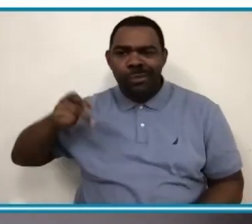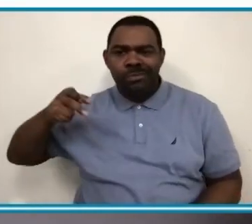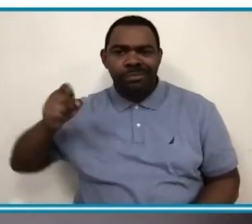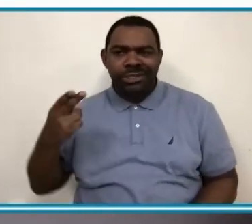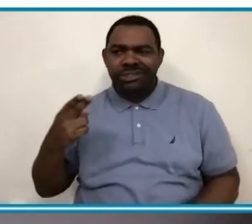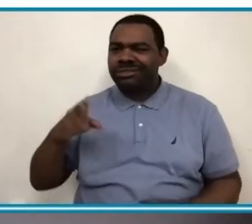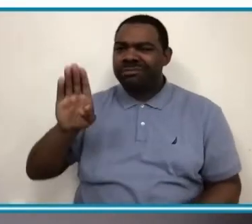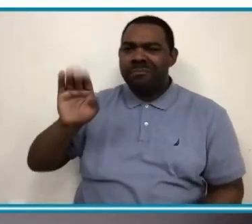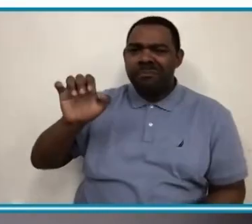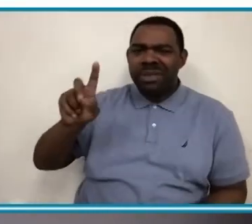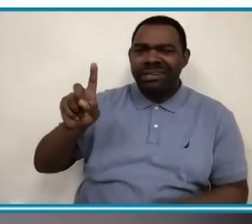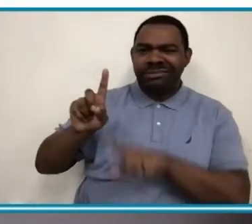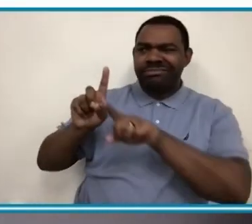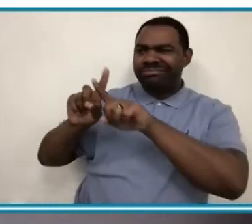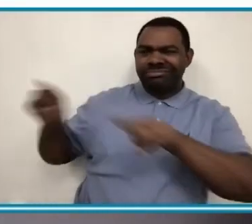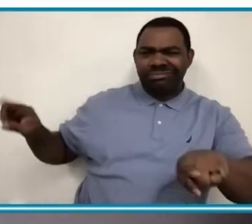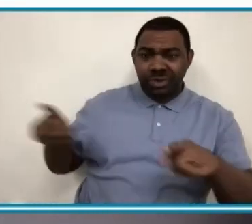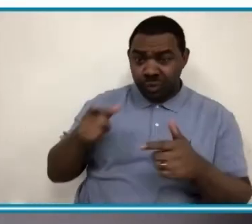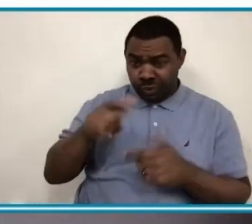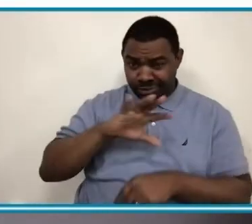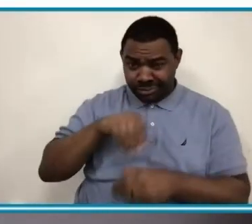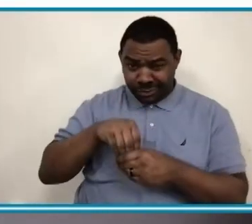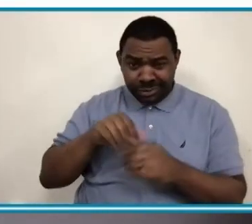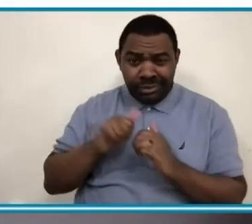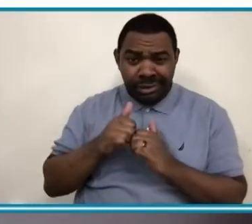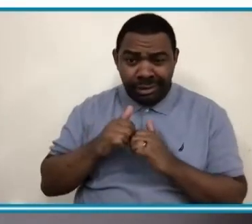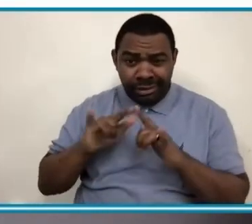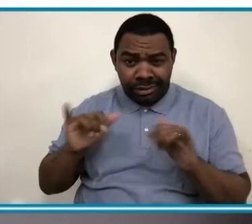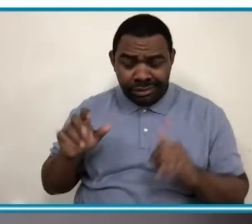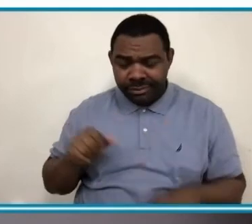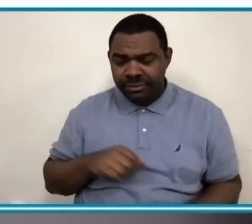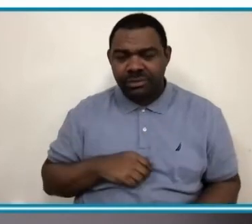Yeah, I think we get that question a lot, right, Maya.